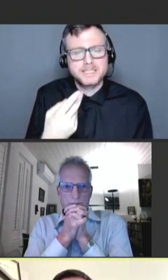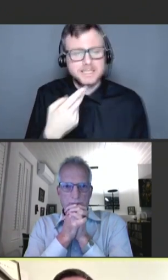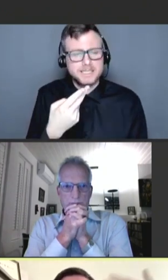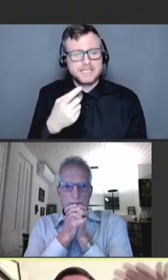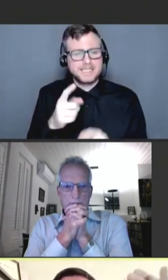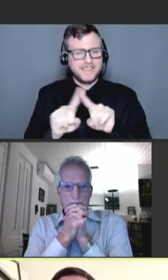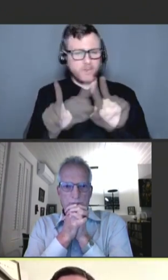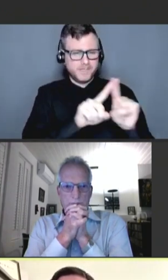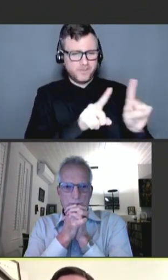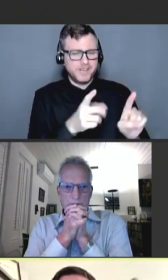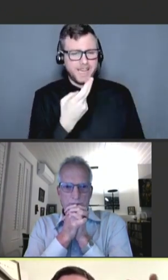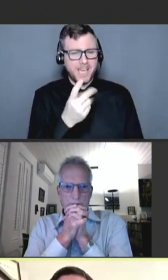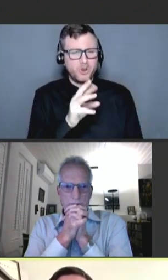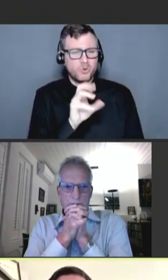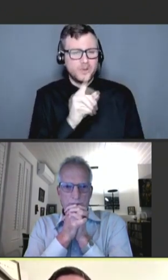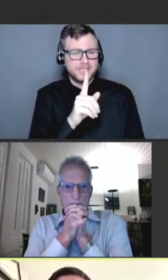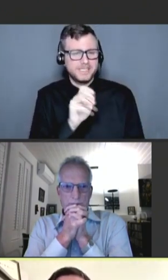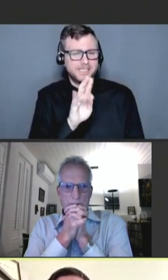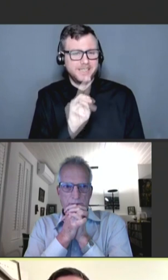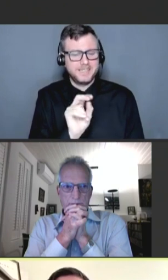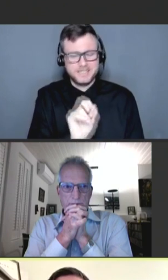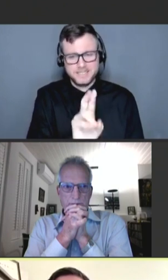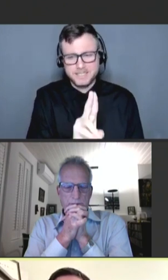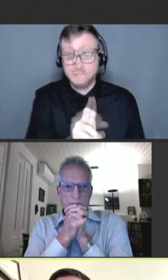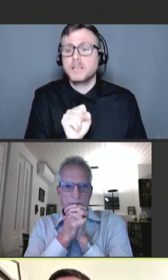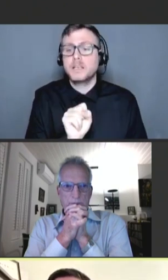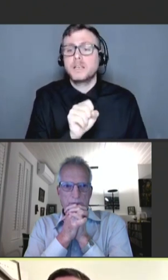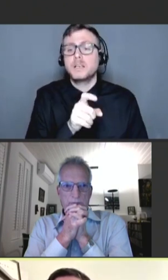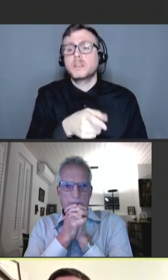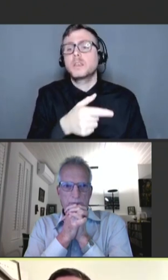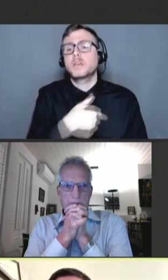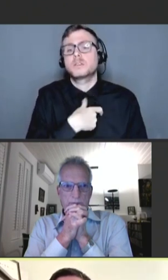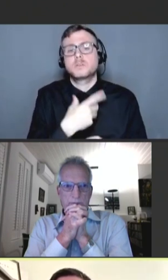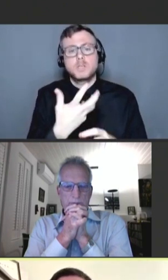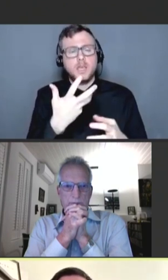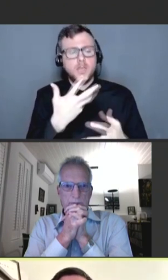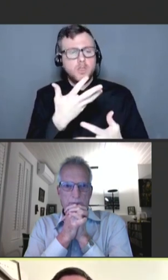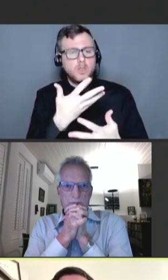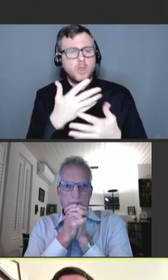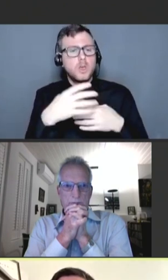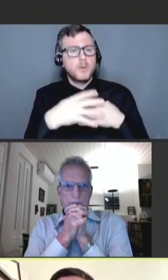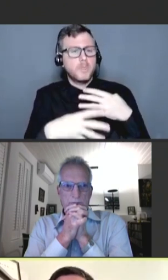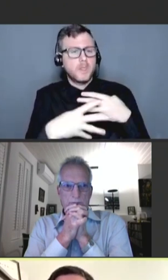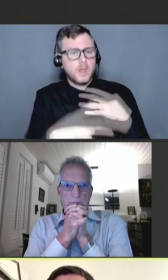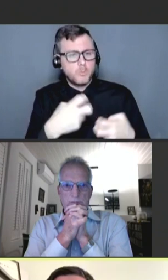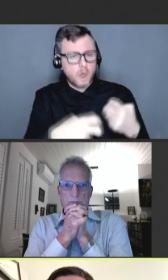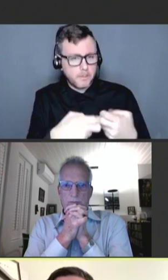the most risk-reduction is really happening in the coagulation problems, reducing risk of PE and DVT,